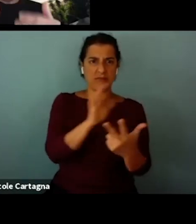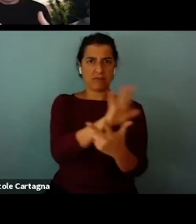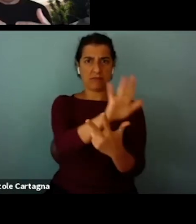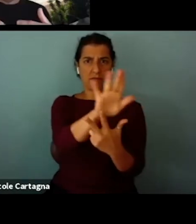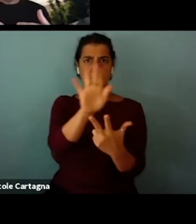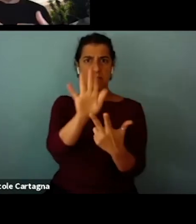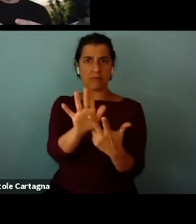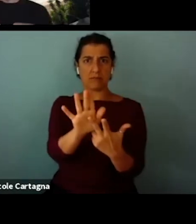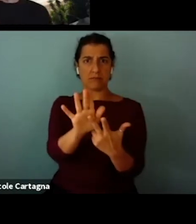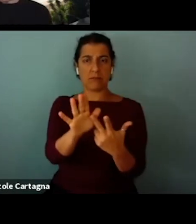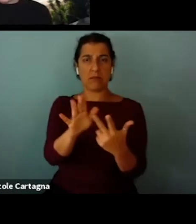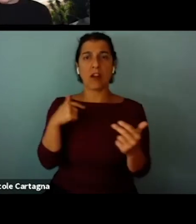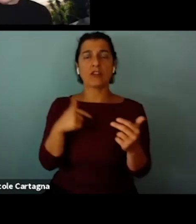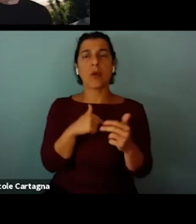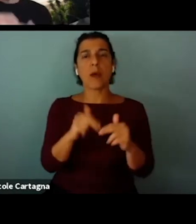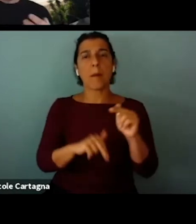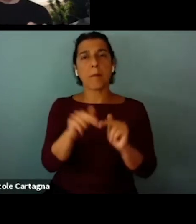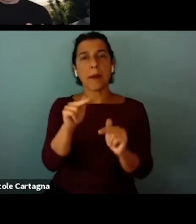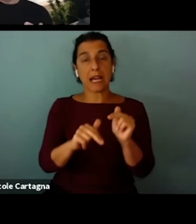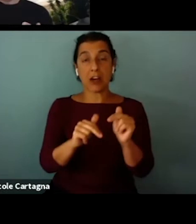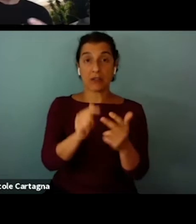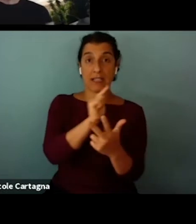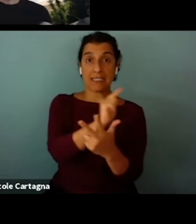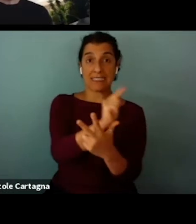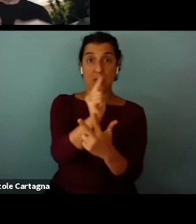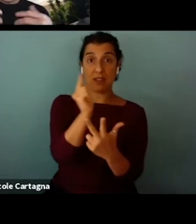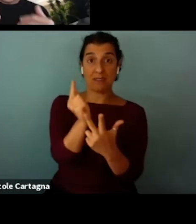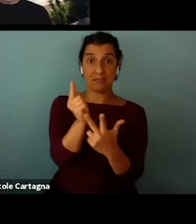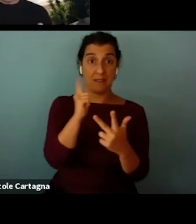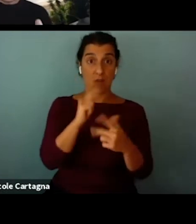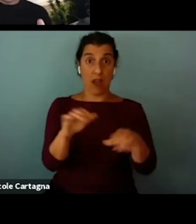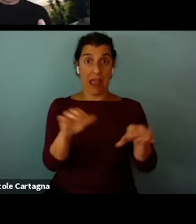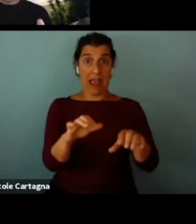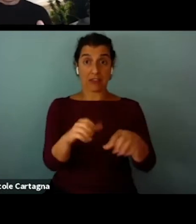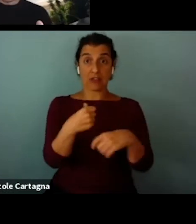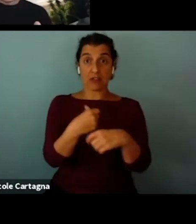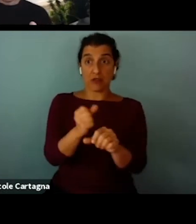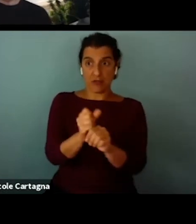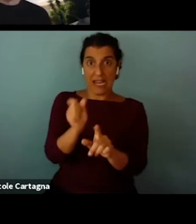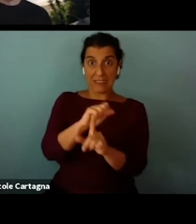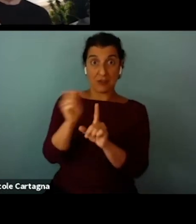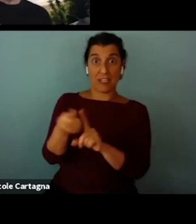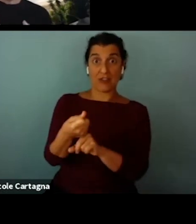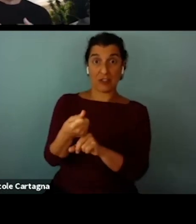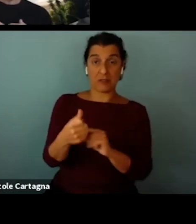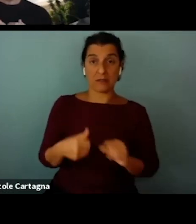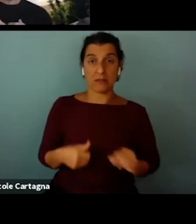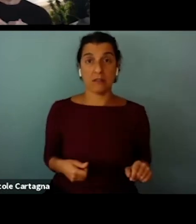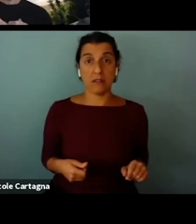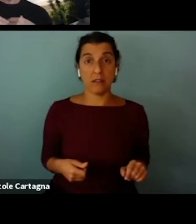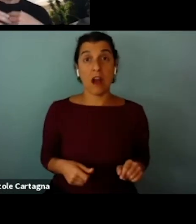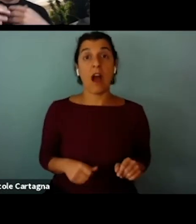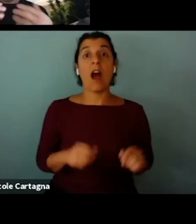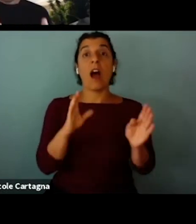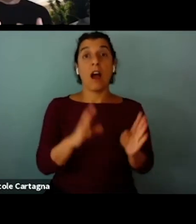build sequences of actions to create situations and then we can have goals